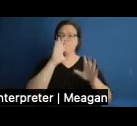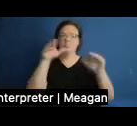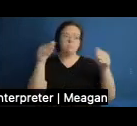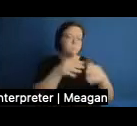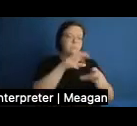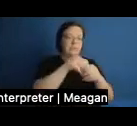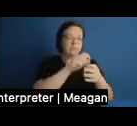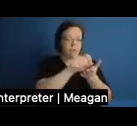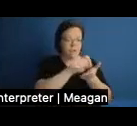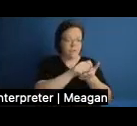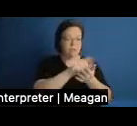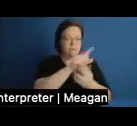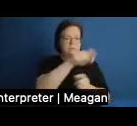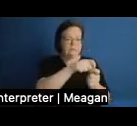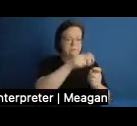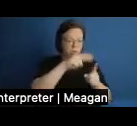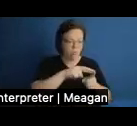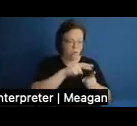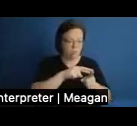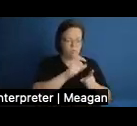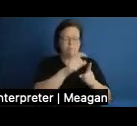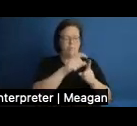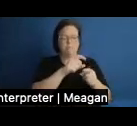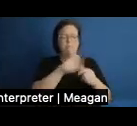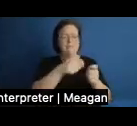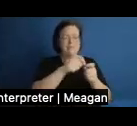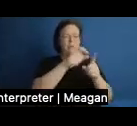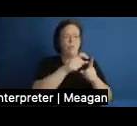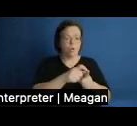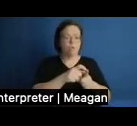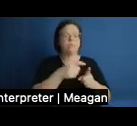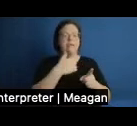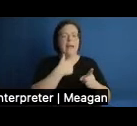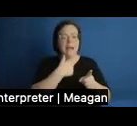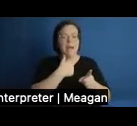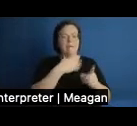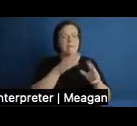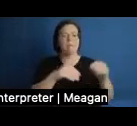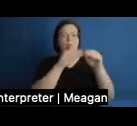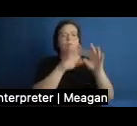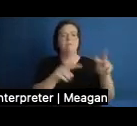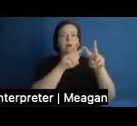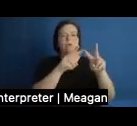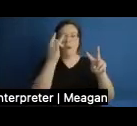certain words have, I think, higher value to me because of who in my life says them.